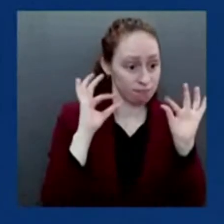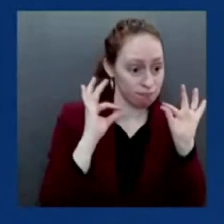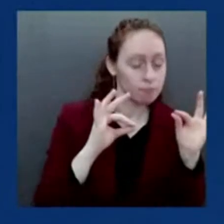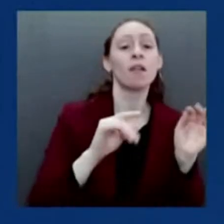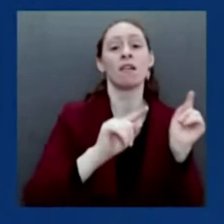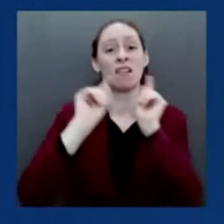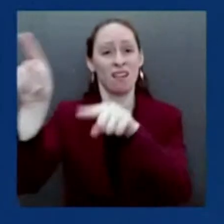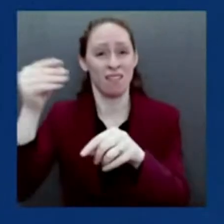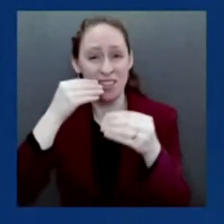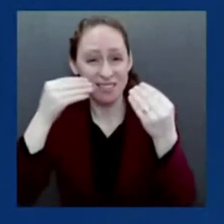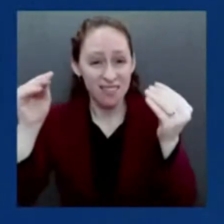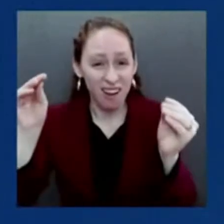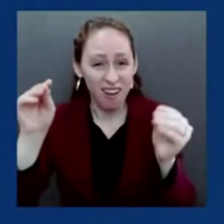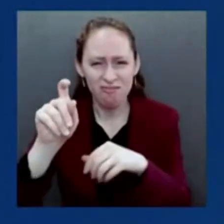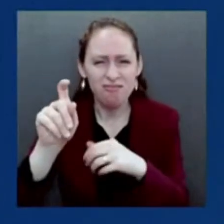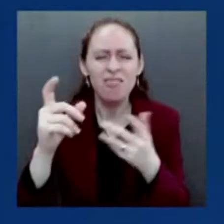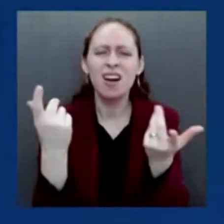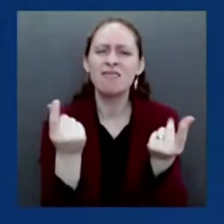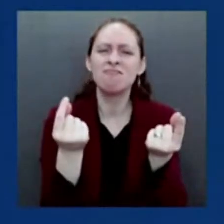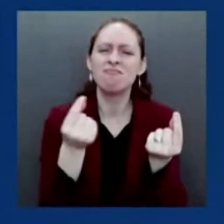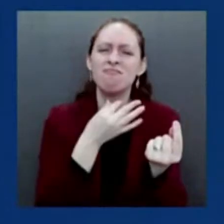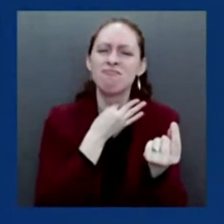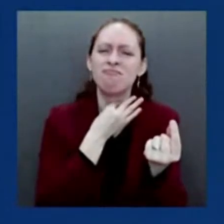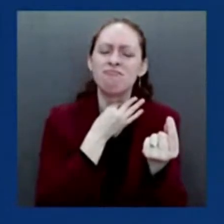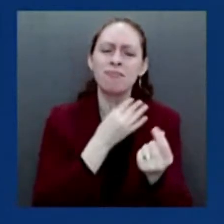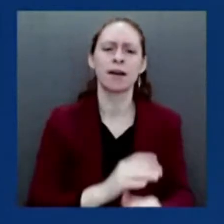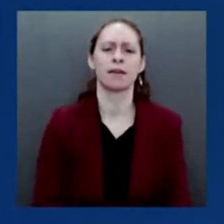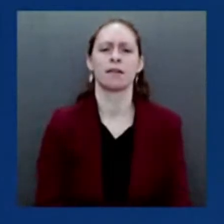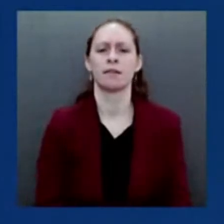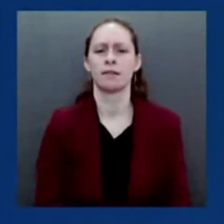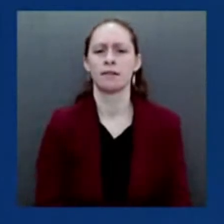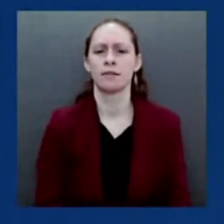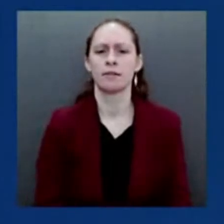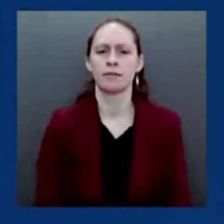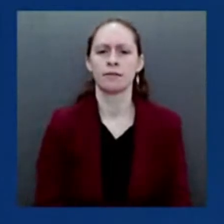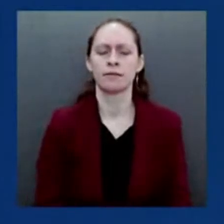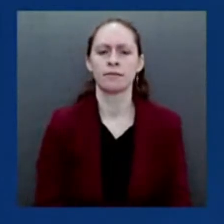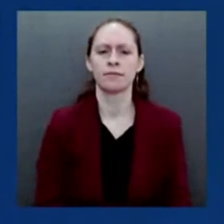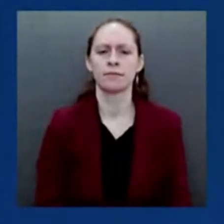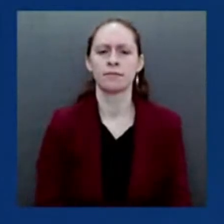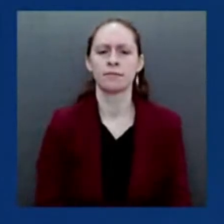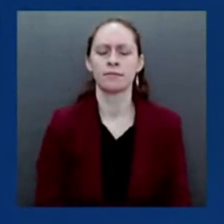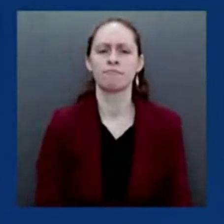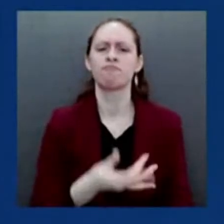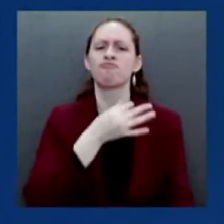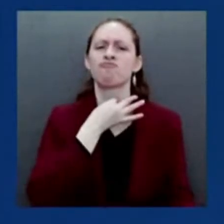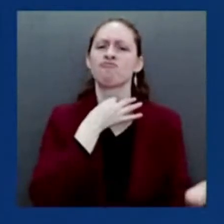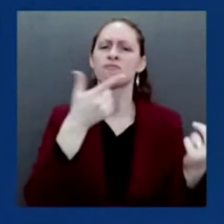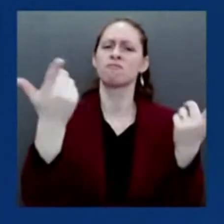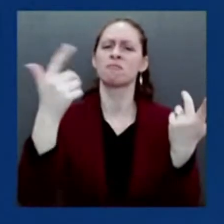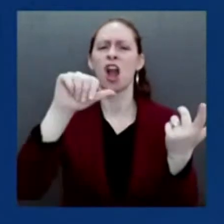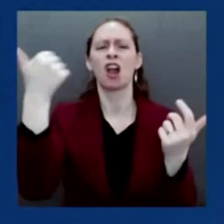FOR DR. WILENSKY, WITH THAT